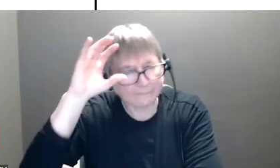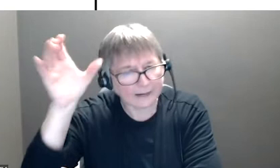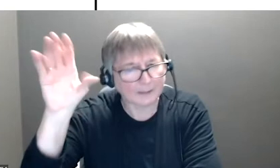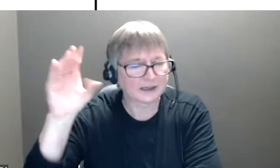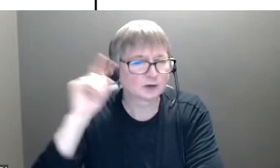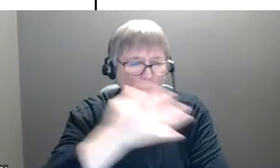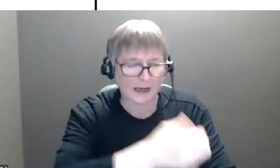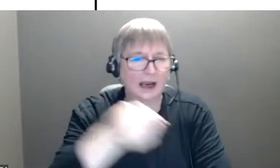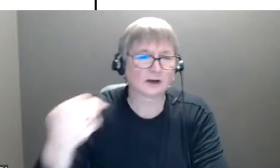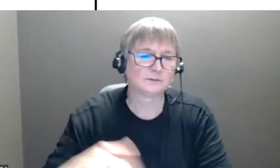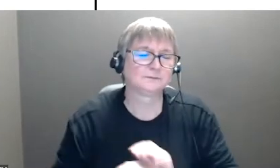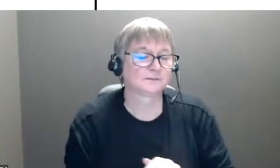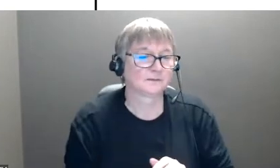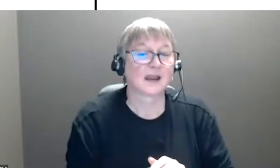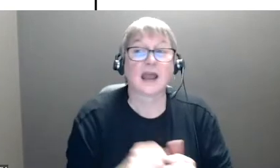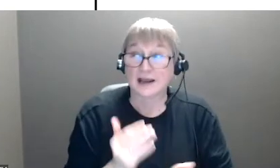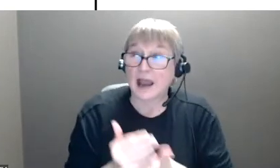So, under the second stream, working with employer stream,